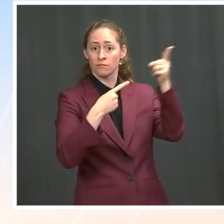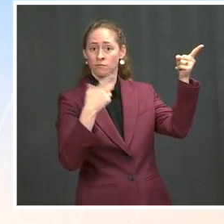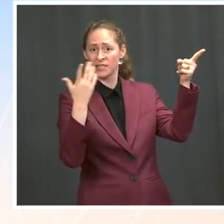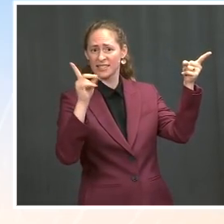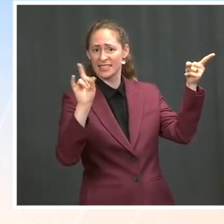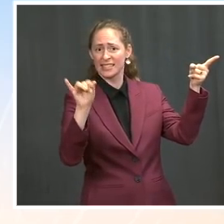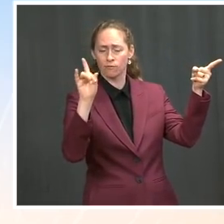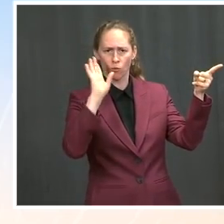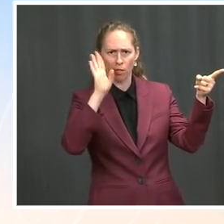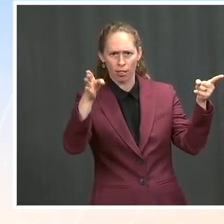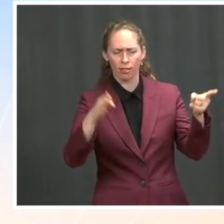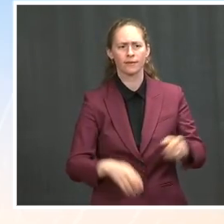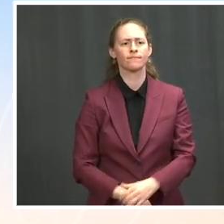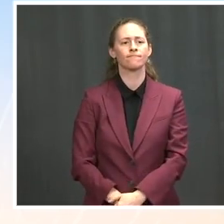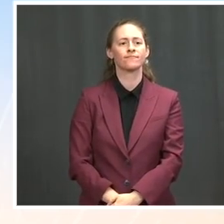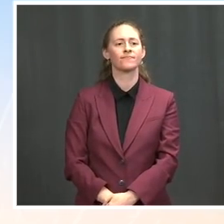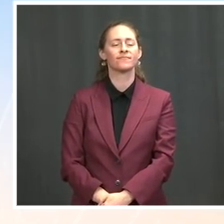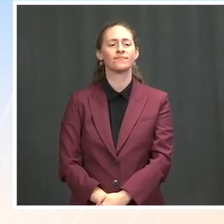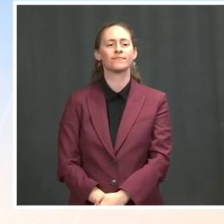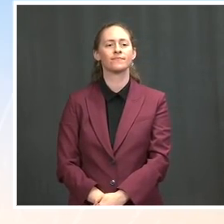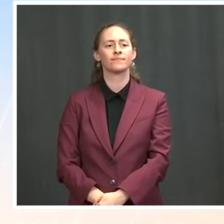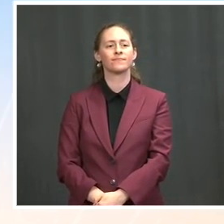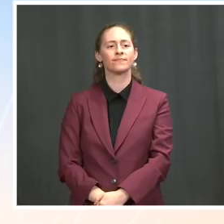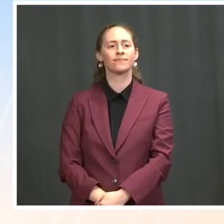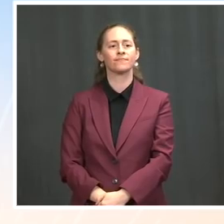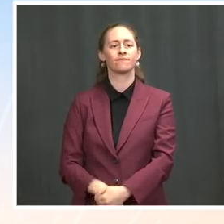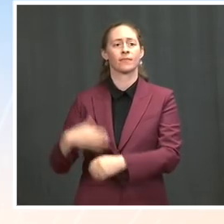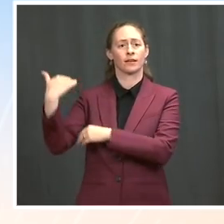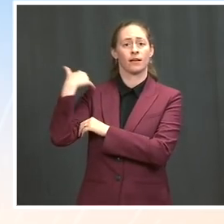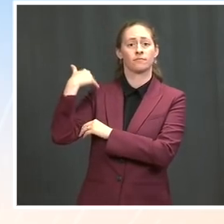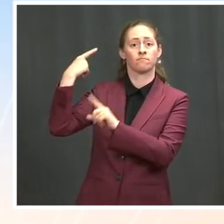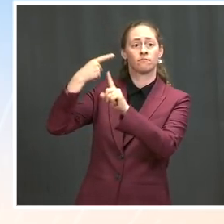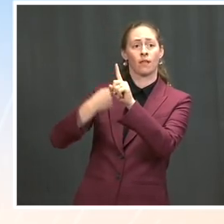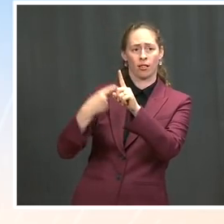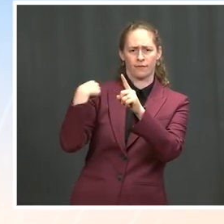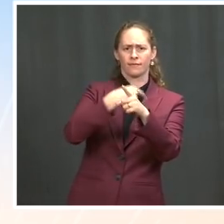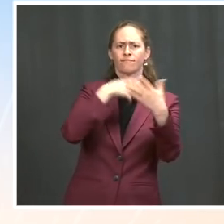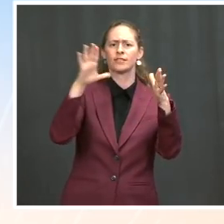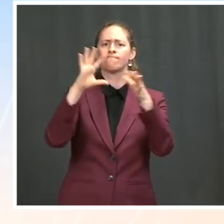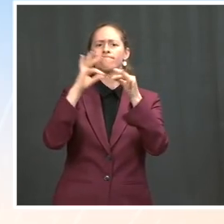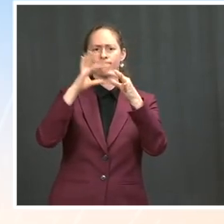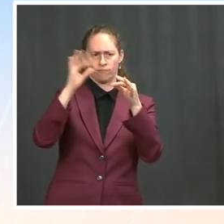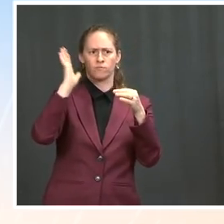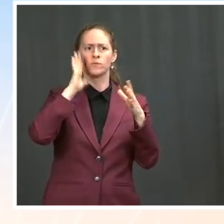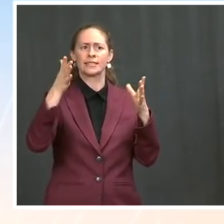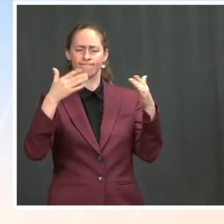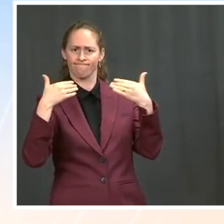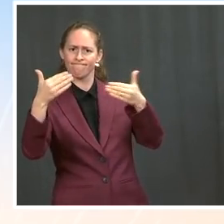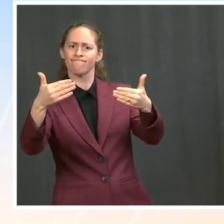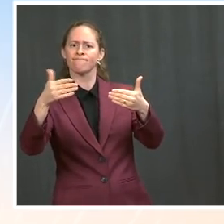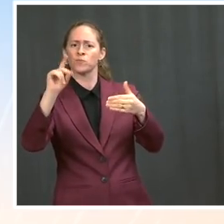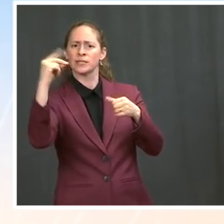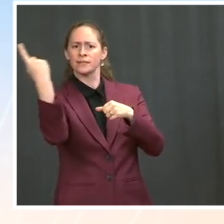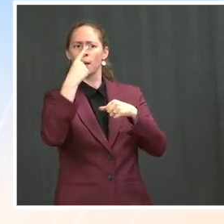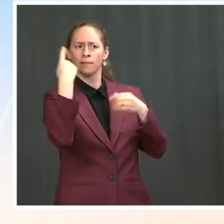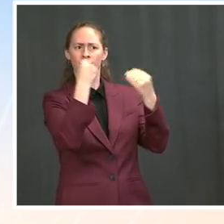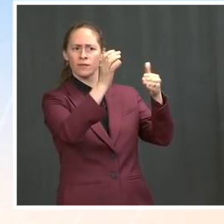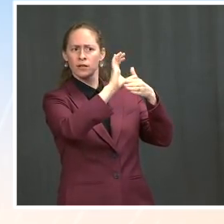of targeted actions against key members of the Lukashenko regime associated with ongoing abuses of human rights and corruption,